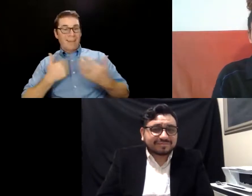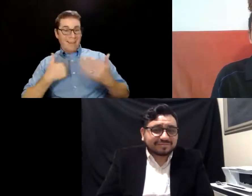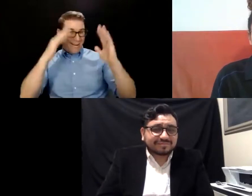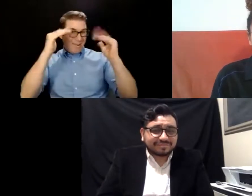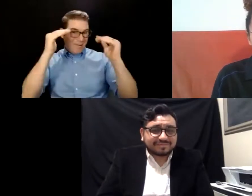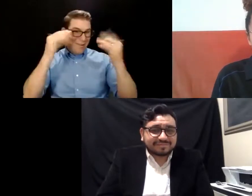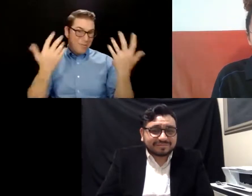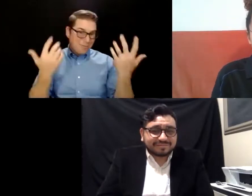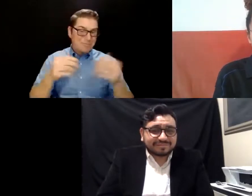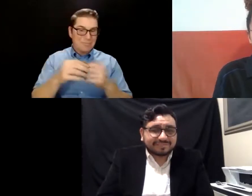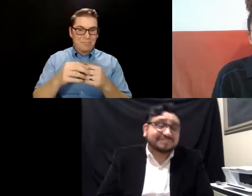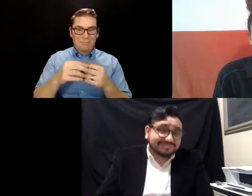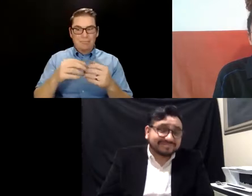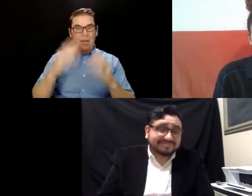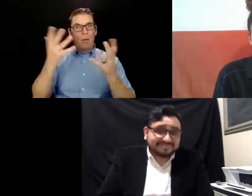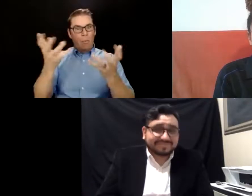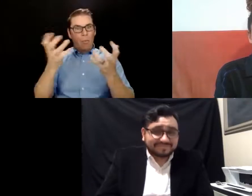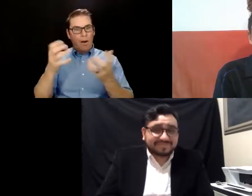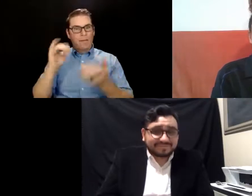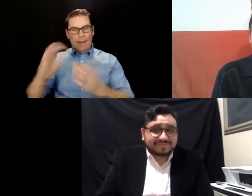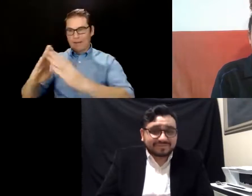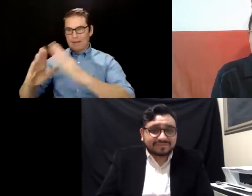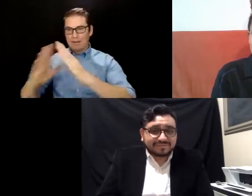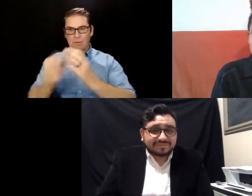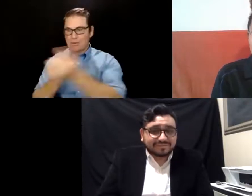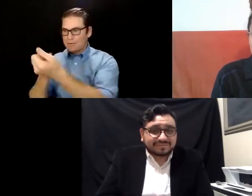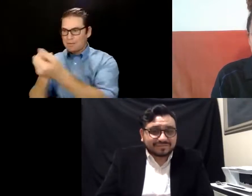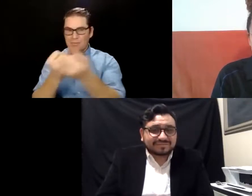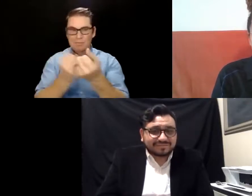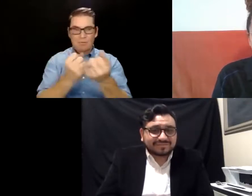to support, you know, a community. But yeah, thank you and thank you for making a difference.